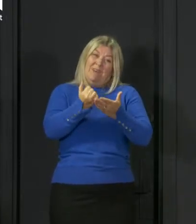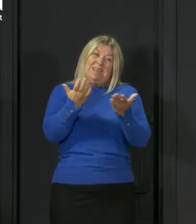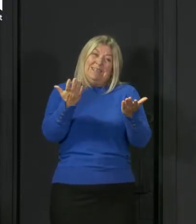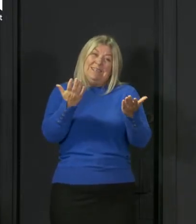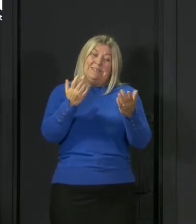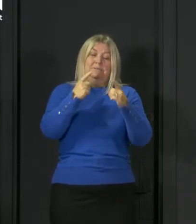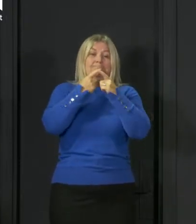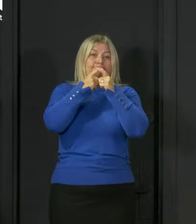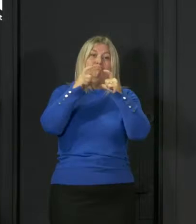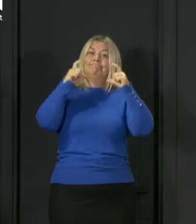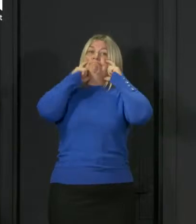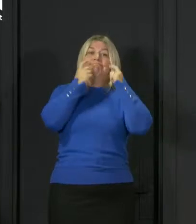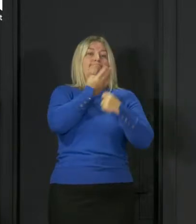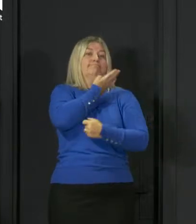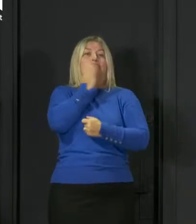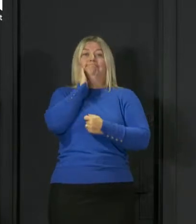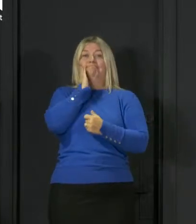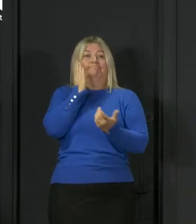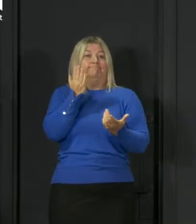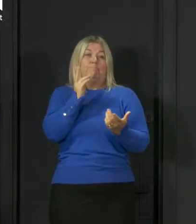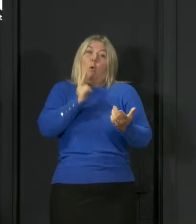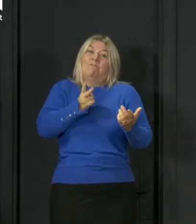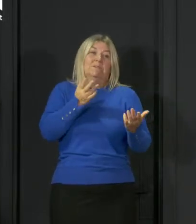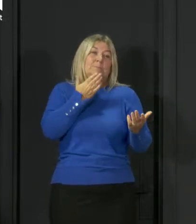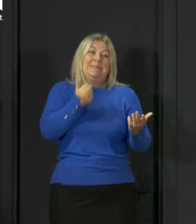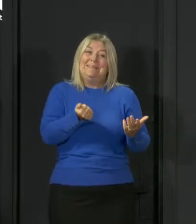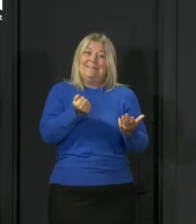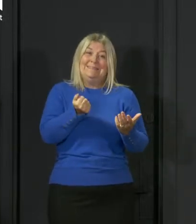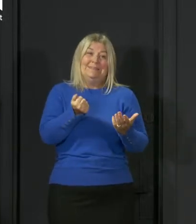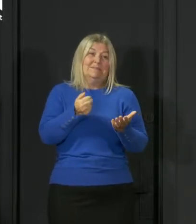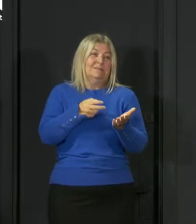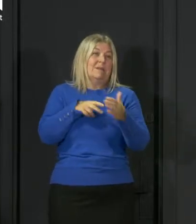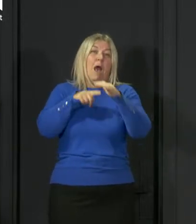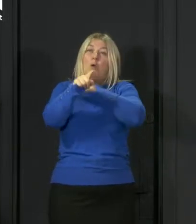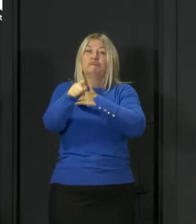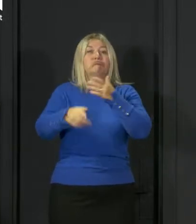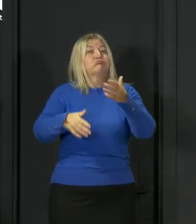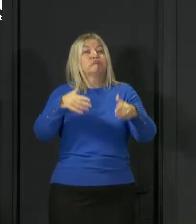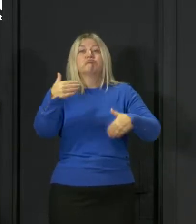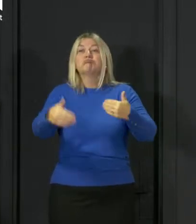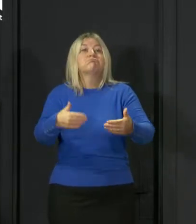are out and about as often as you can. avoid crowded places whether they are